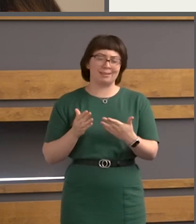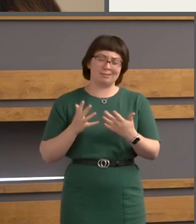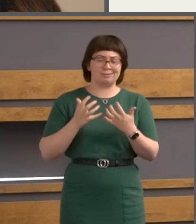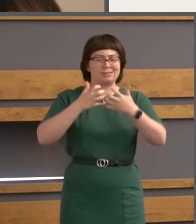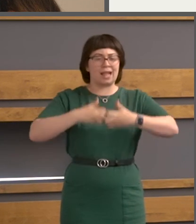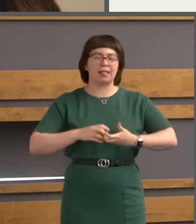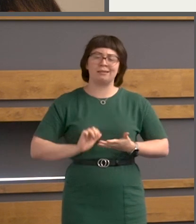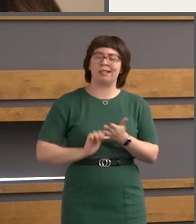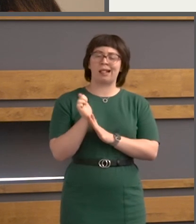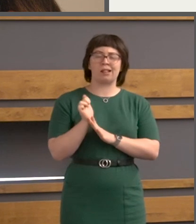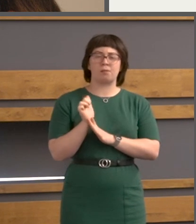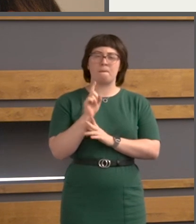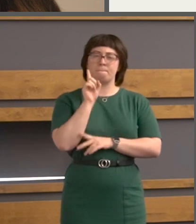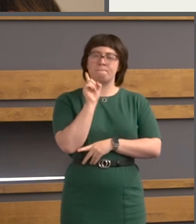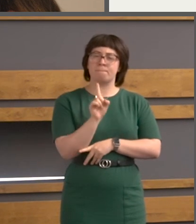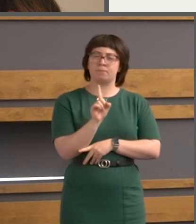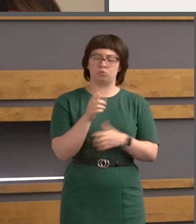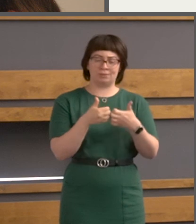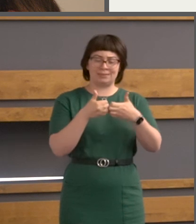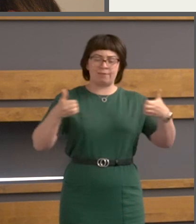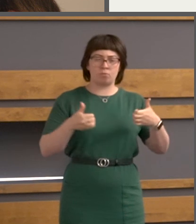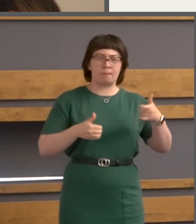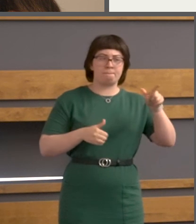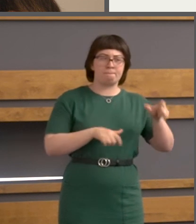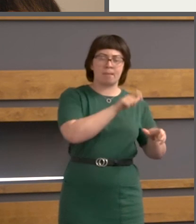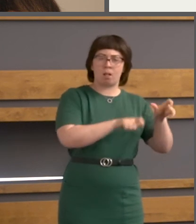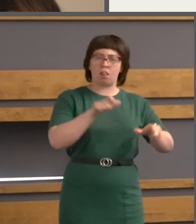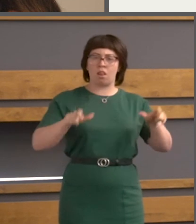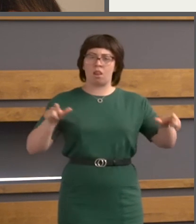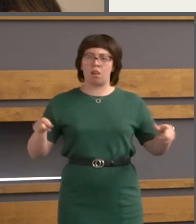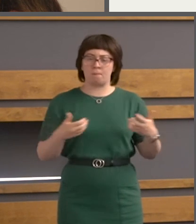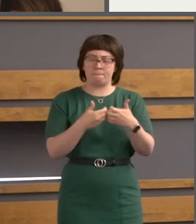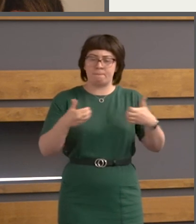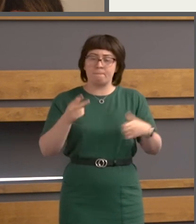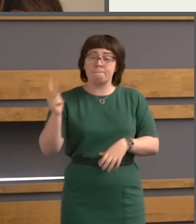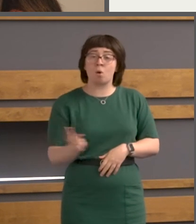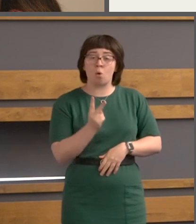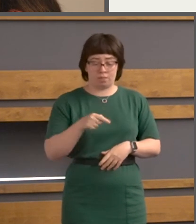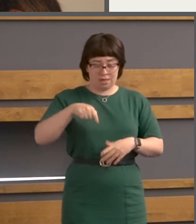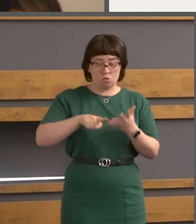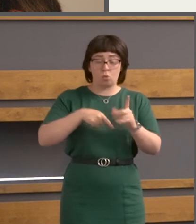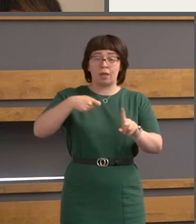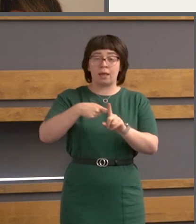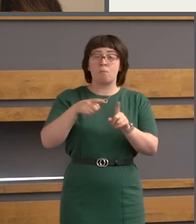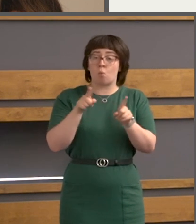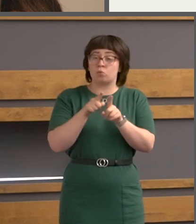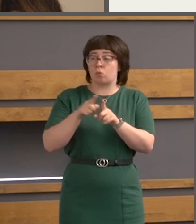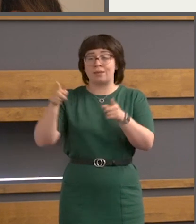to also separate people from each other, both in the UK and also in India.